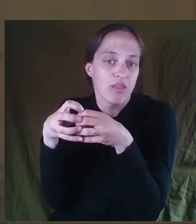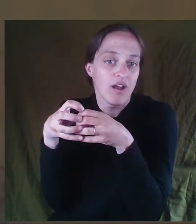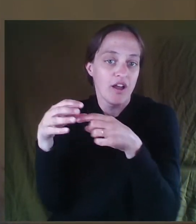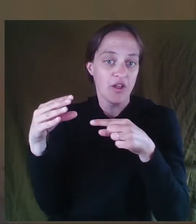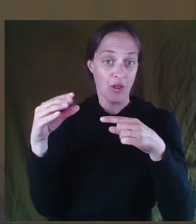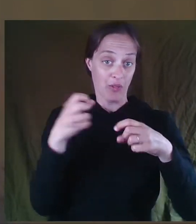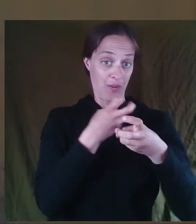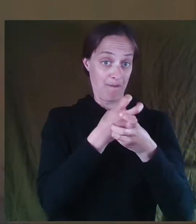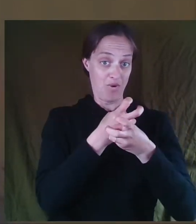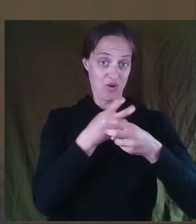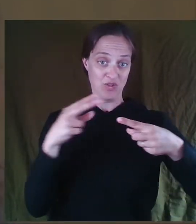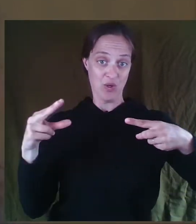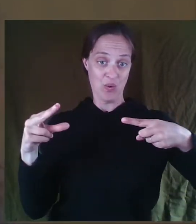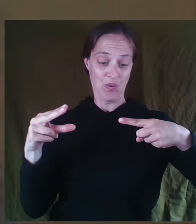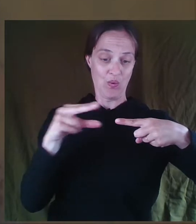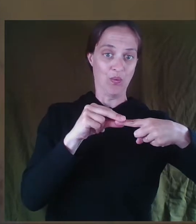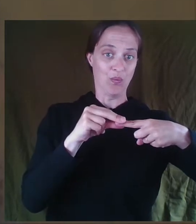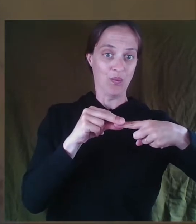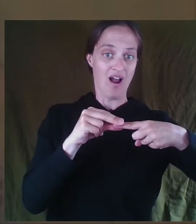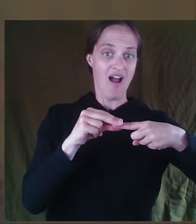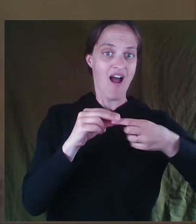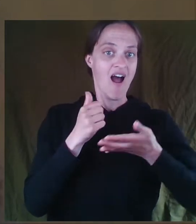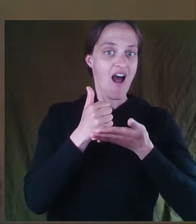They are attached to your bones and help them move.